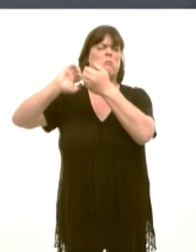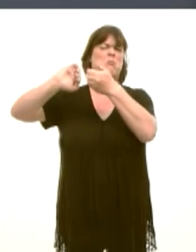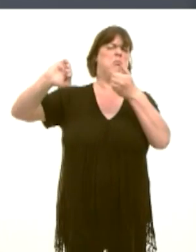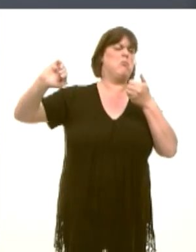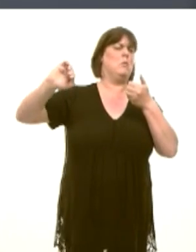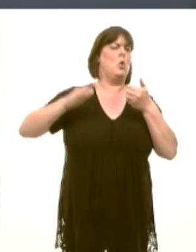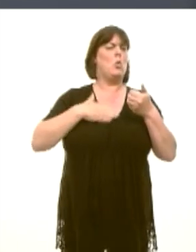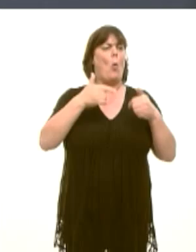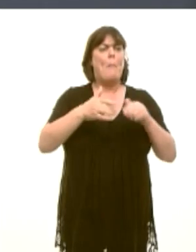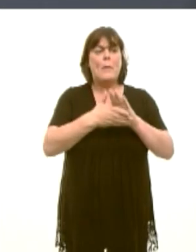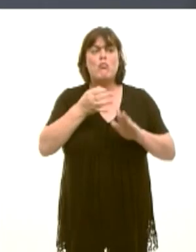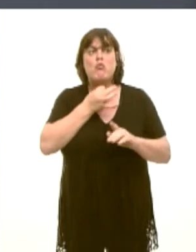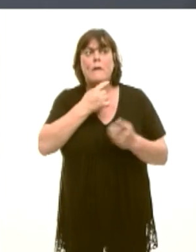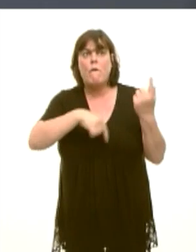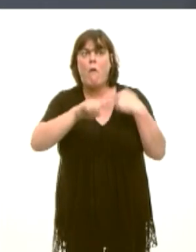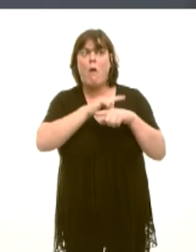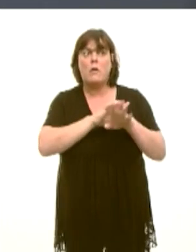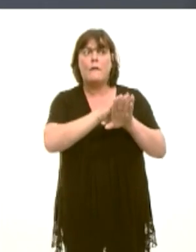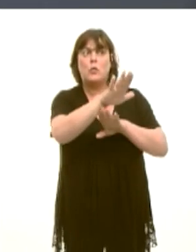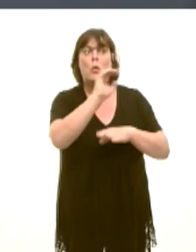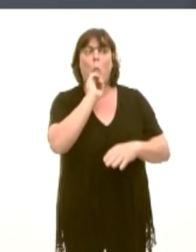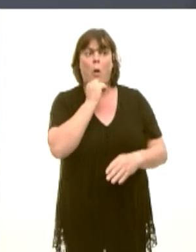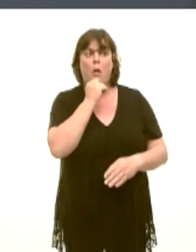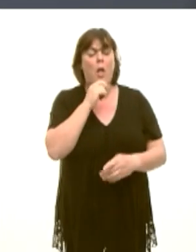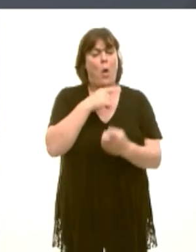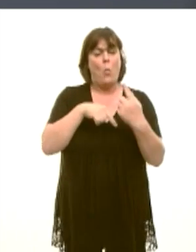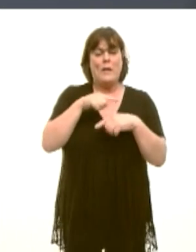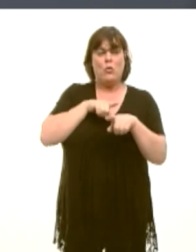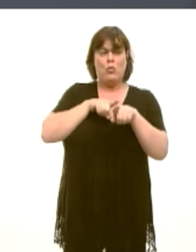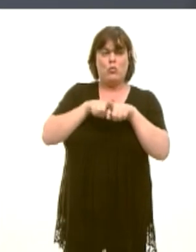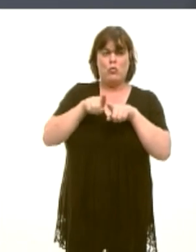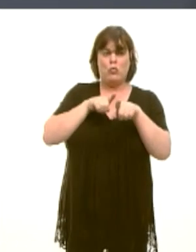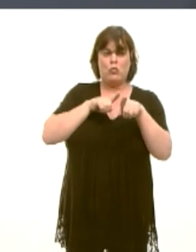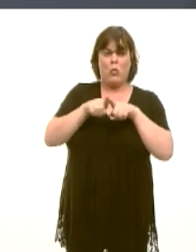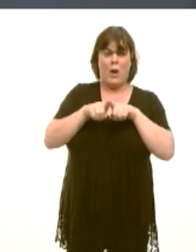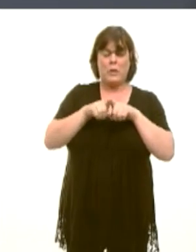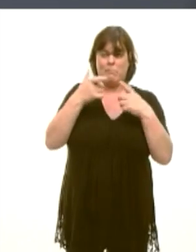and that we must do all that we can to avoid losing these crucial benefits, such as the